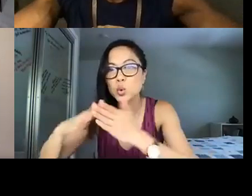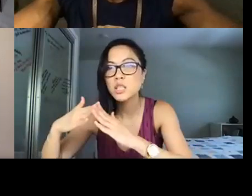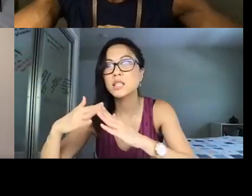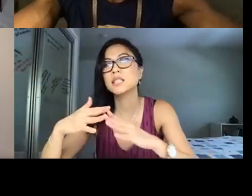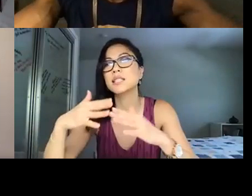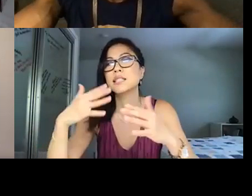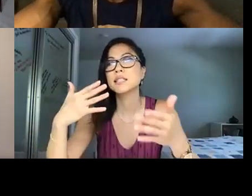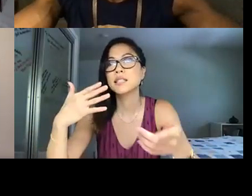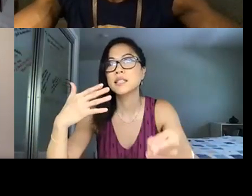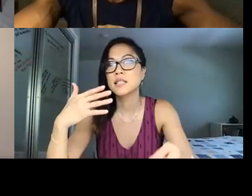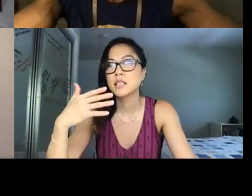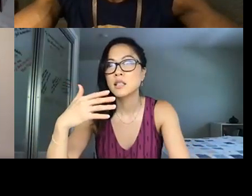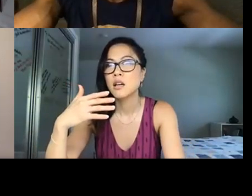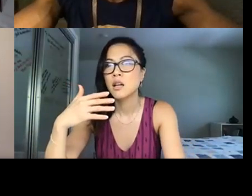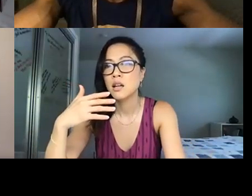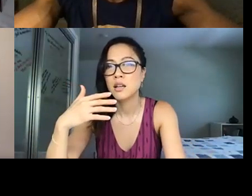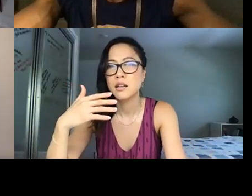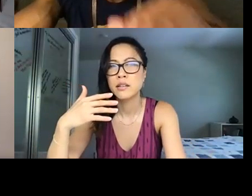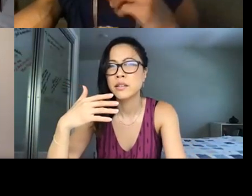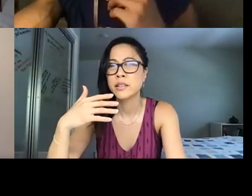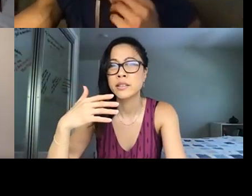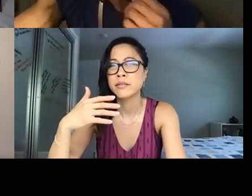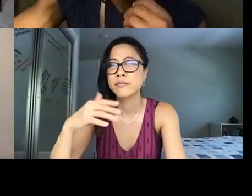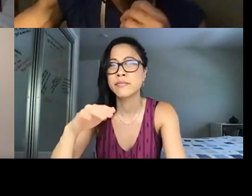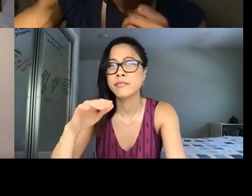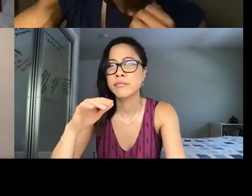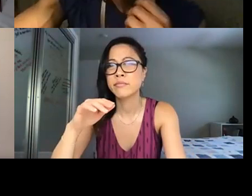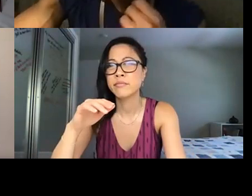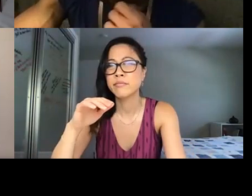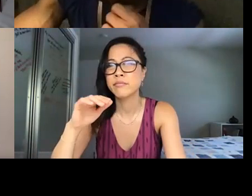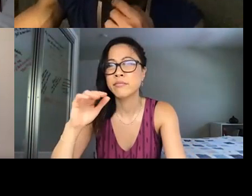Catherine White Austin, I think the -- invite dancers